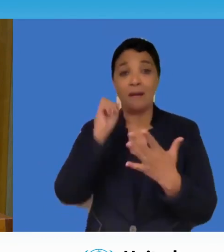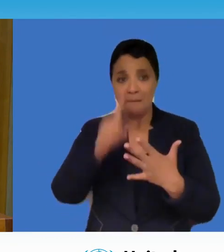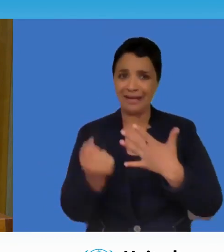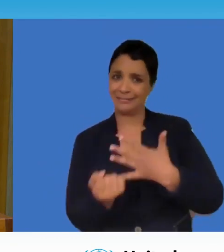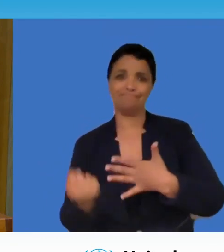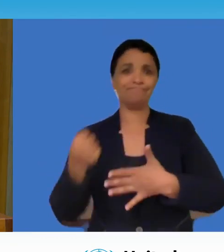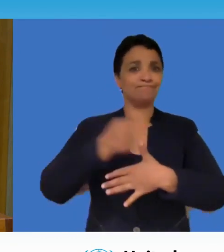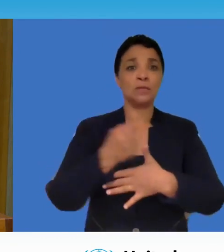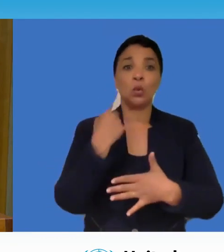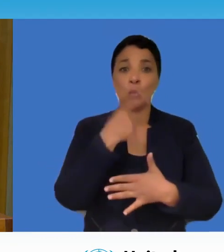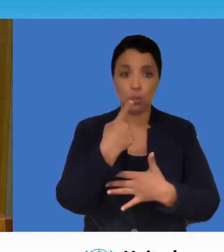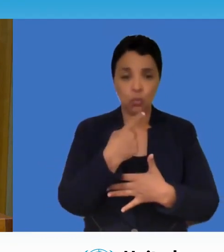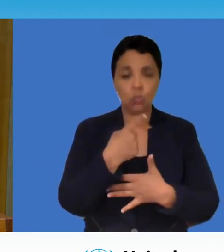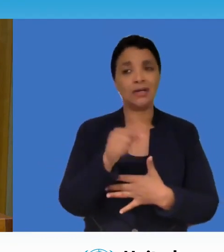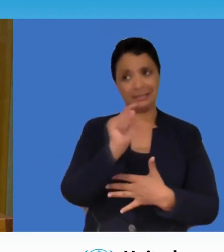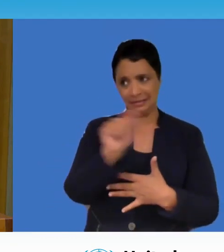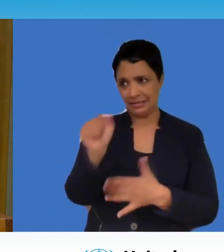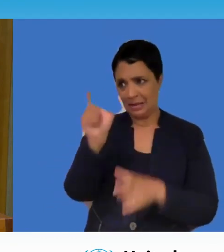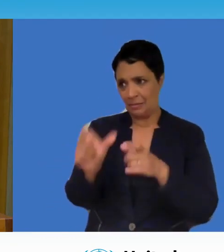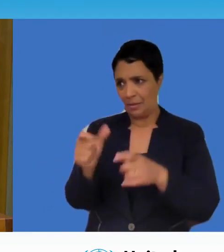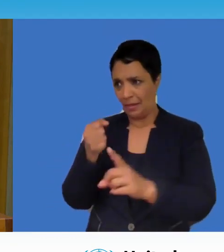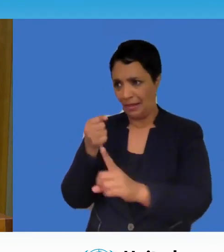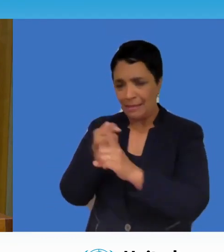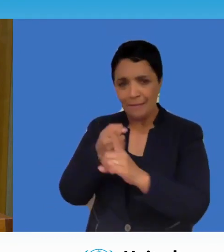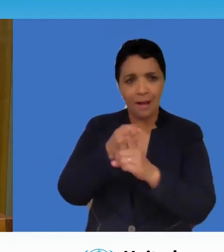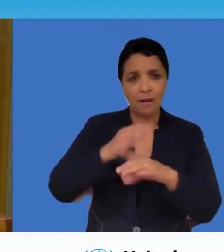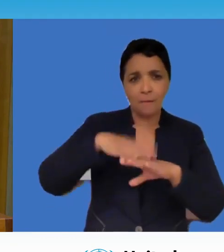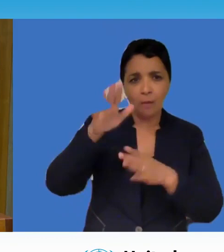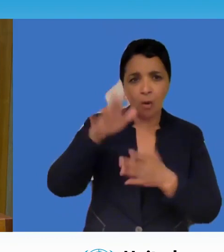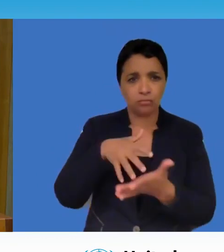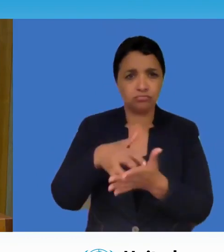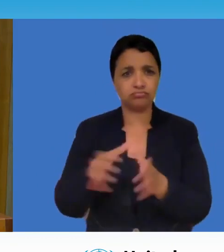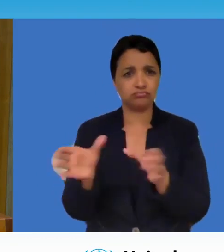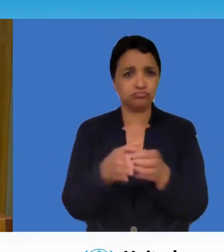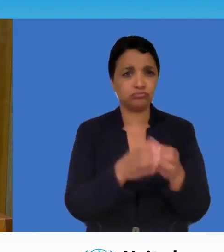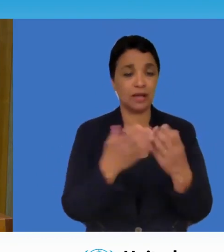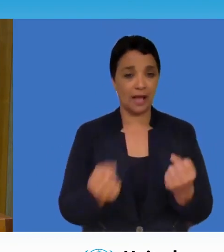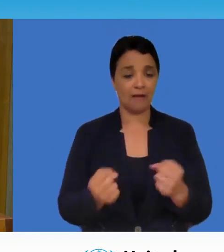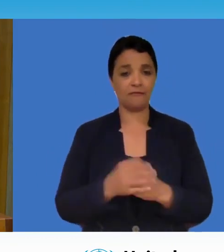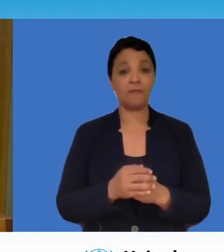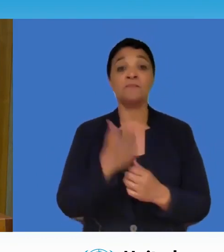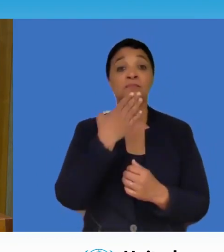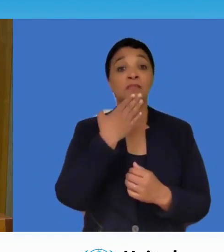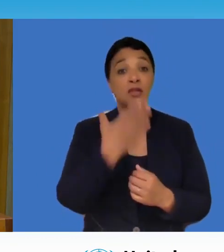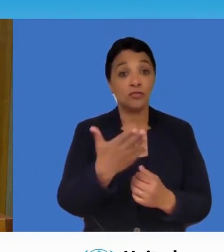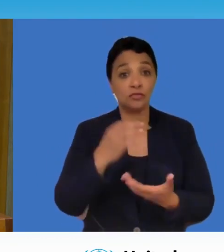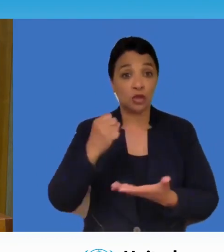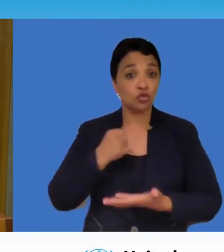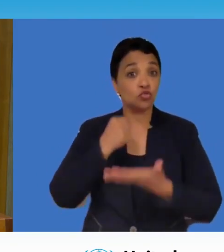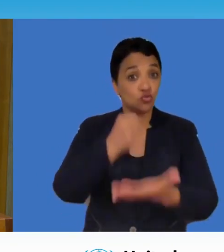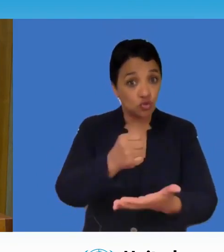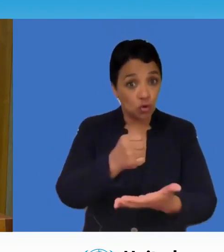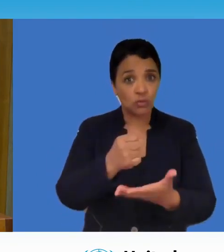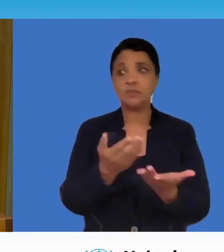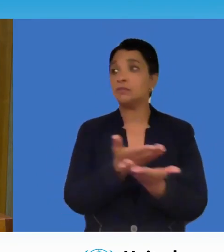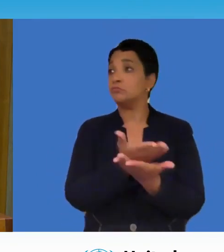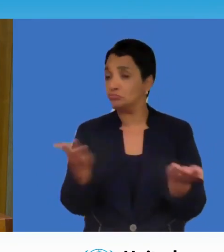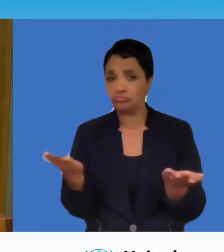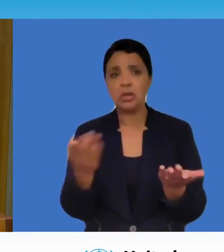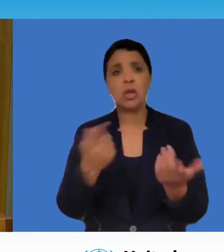the need and vulnerability identified by affected people we like to thank our generous donors and